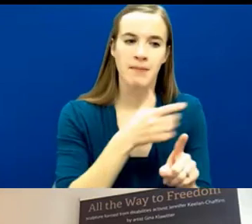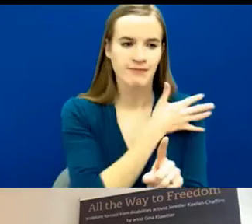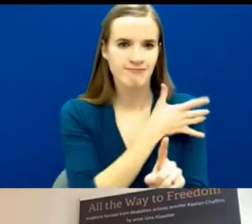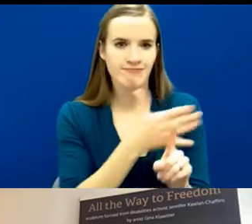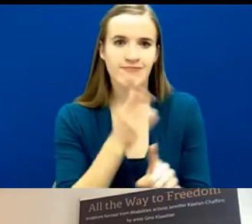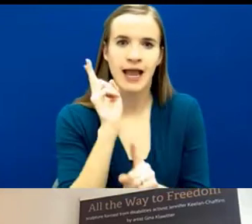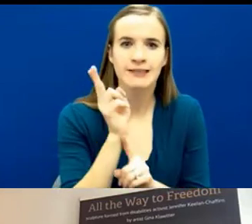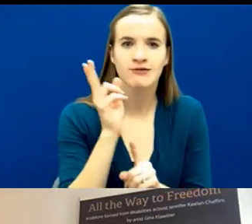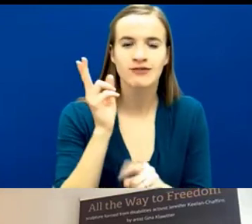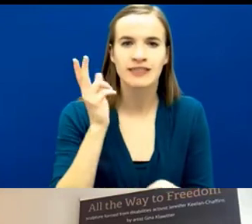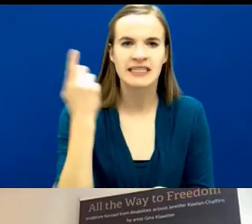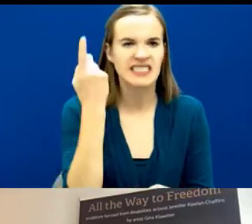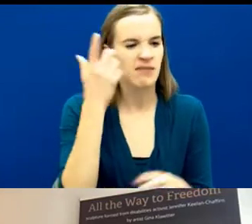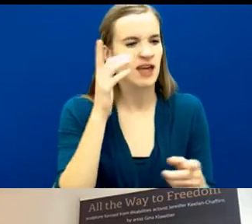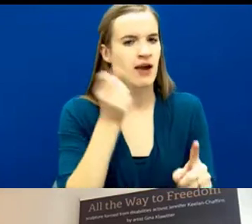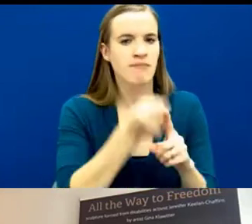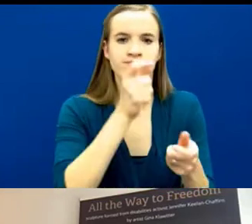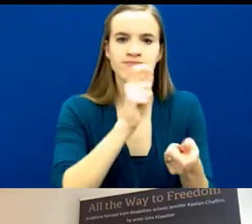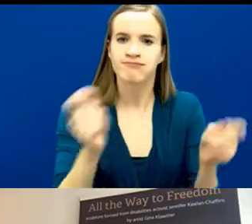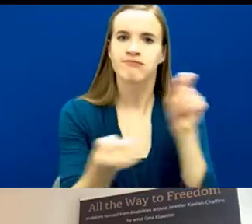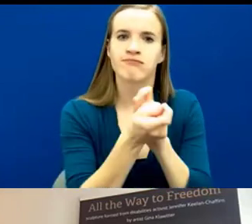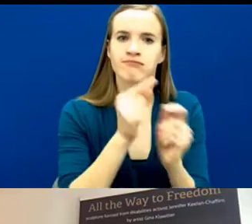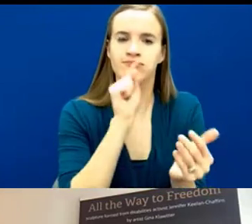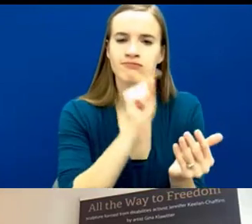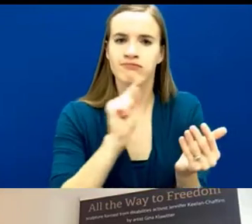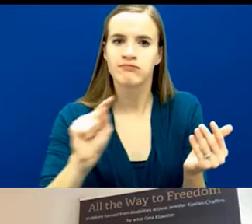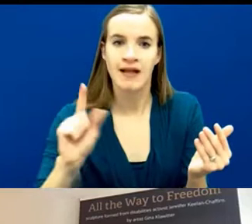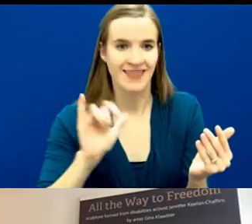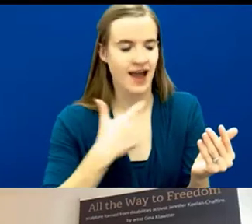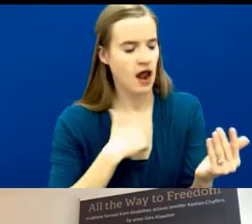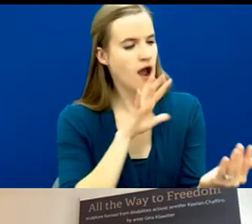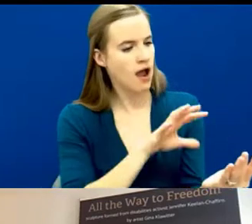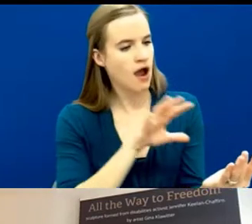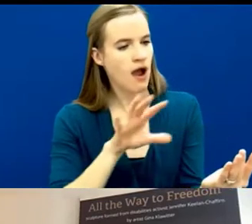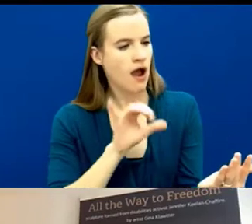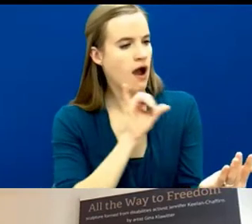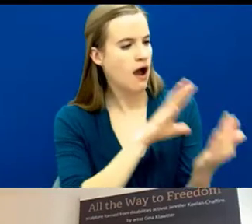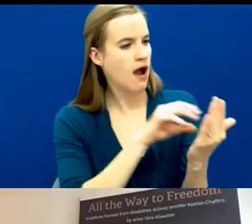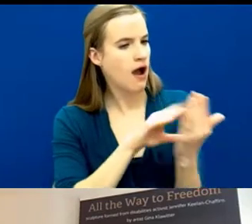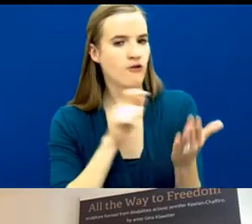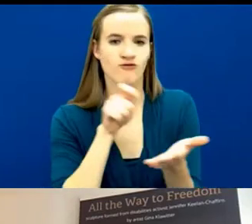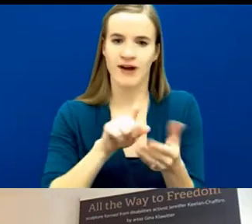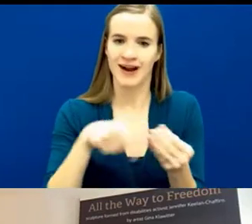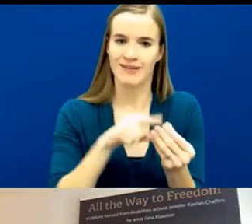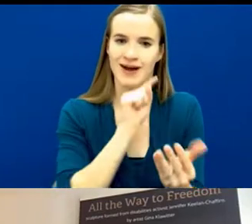a big change that's usually surprisingly often fueled by the actions of a single